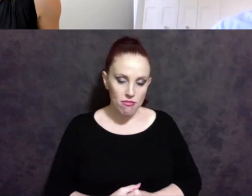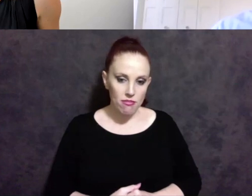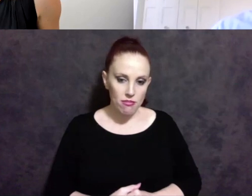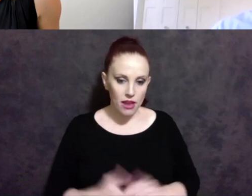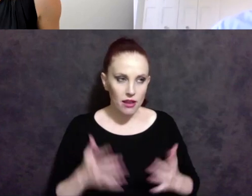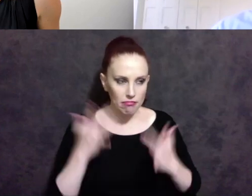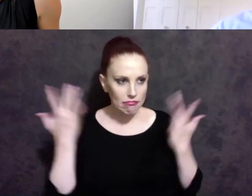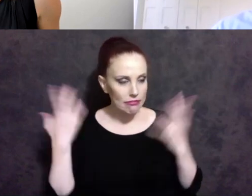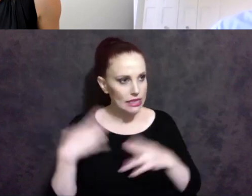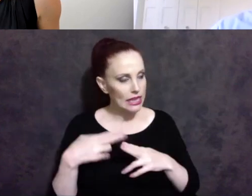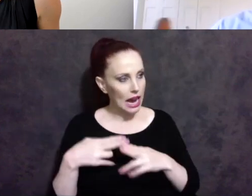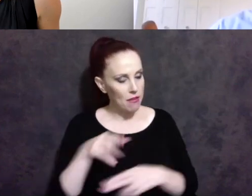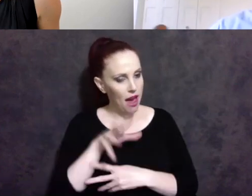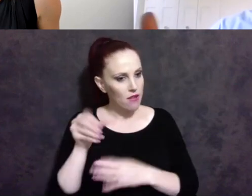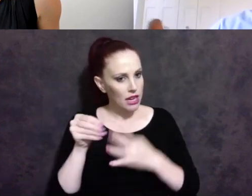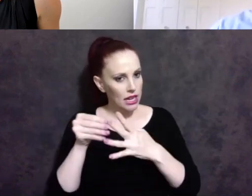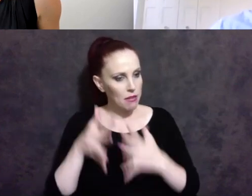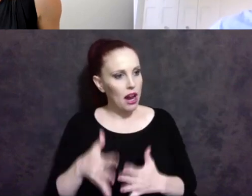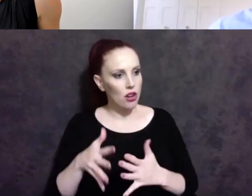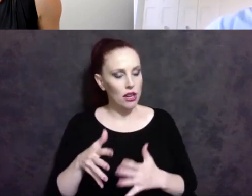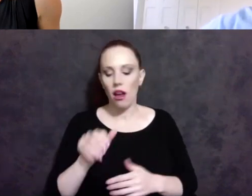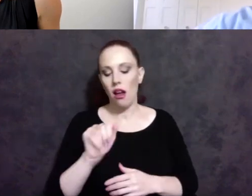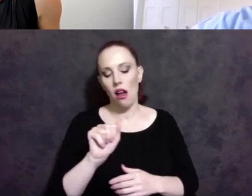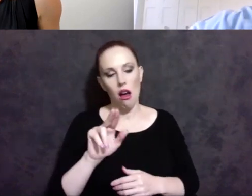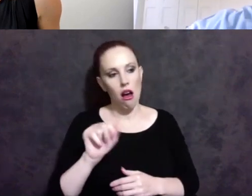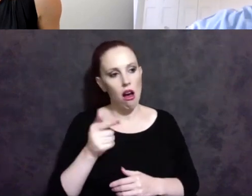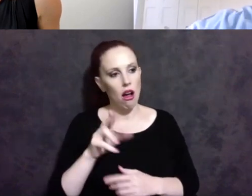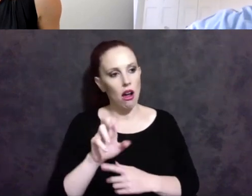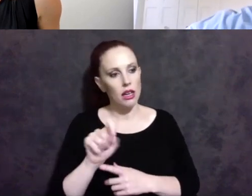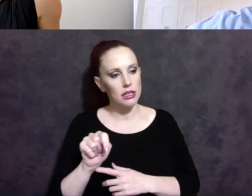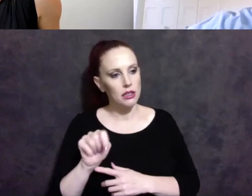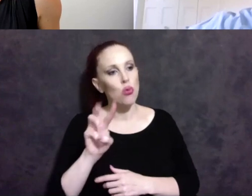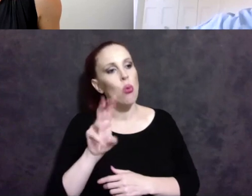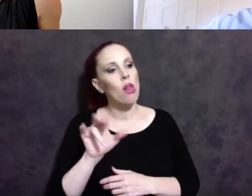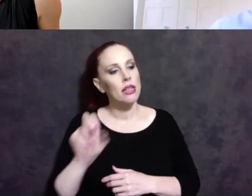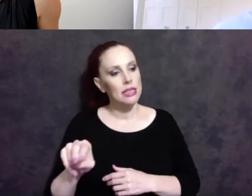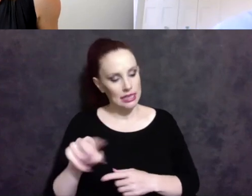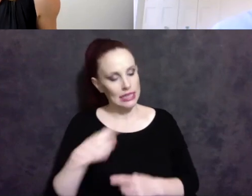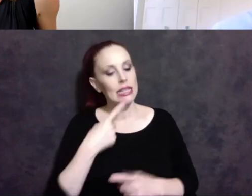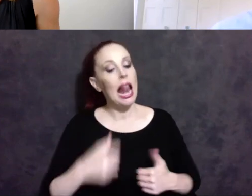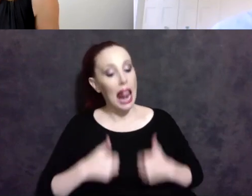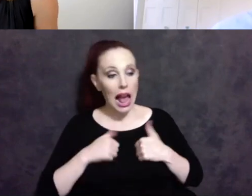Playwright, August Wilson once said, life is hard but it ain't impossible.